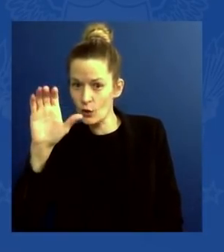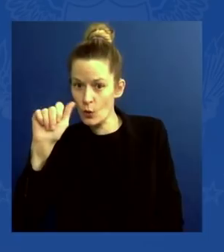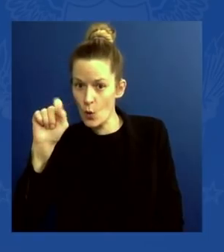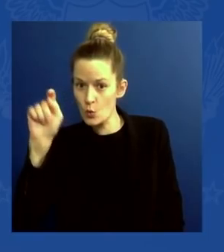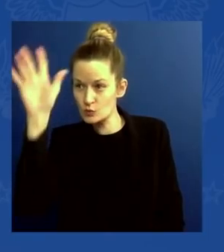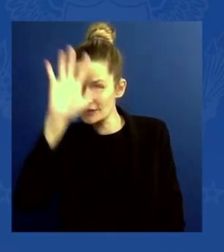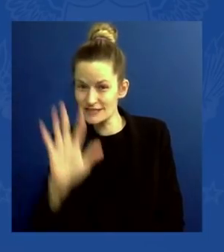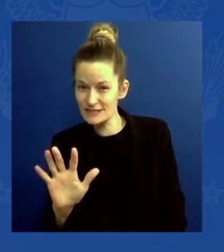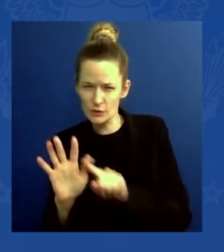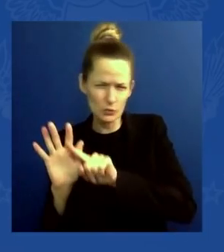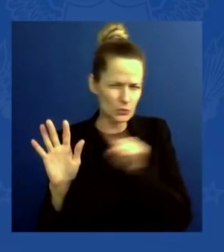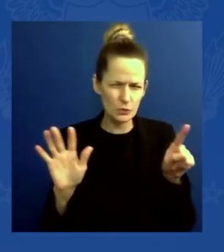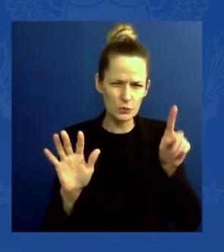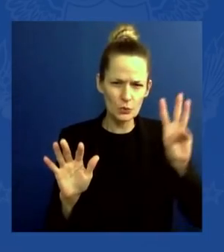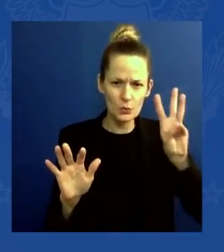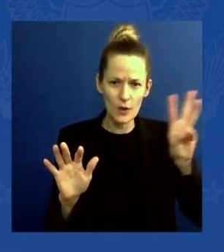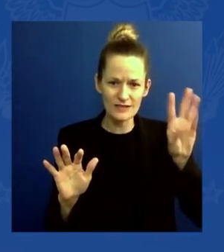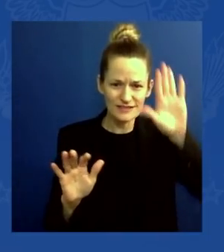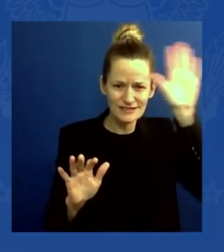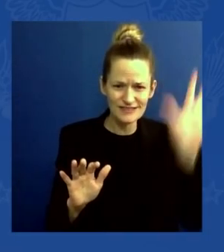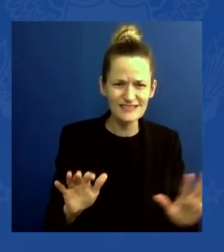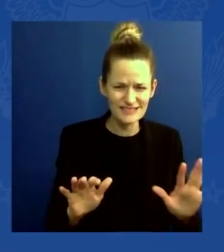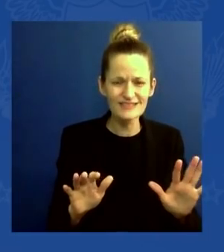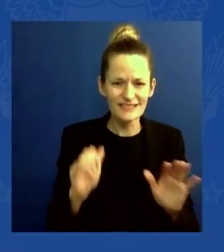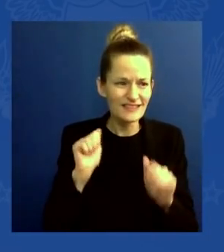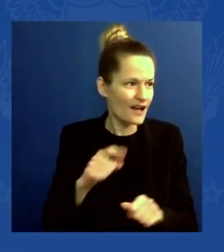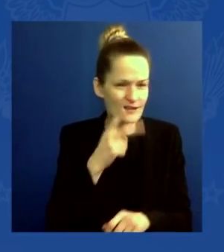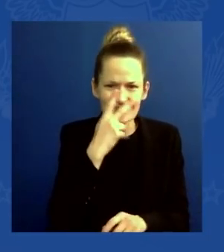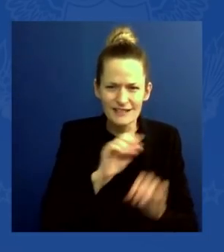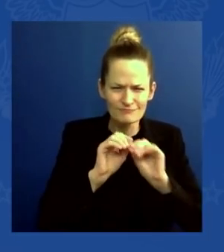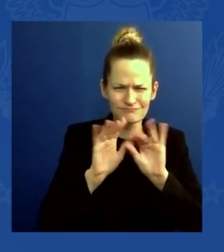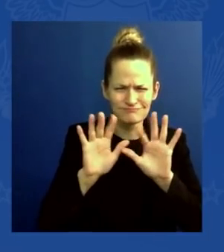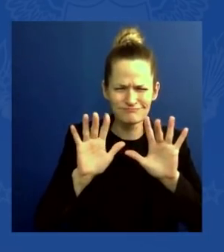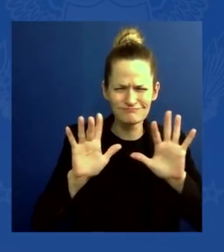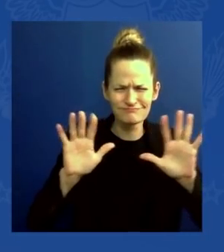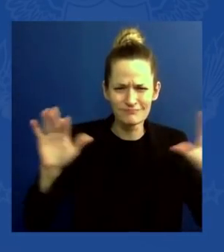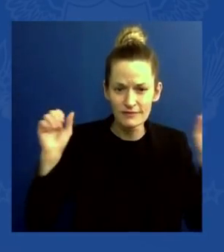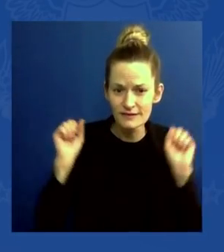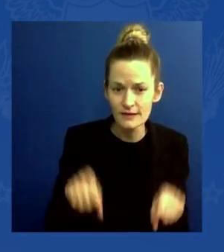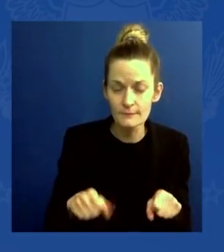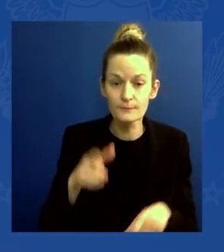battery storage, energy and power for electric vehicles from school buses to automobiles.